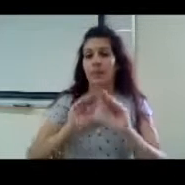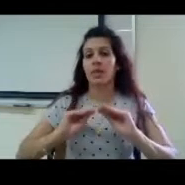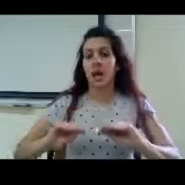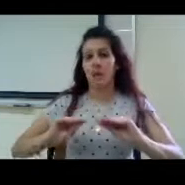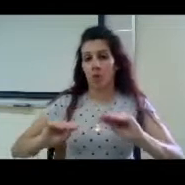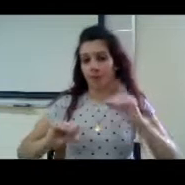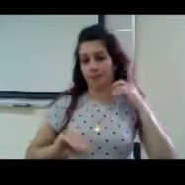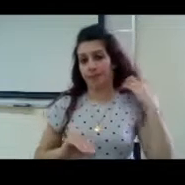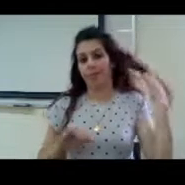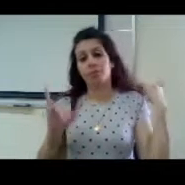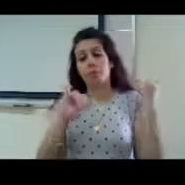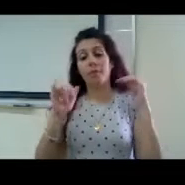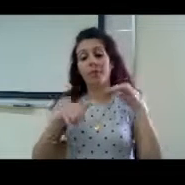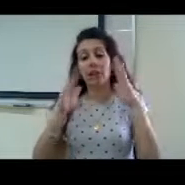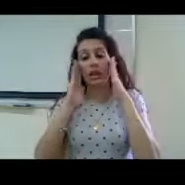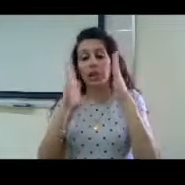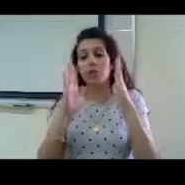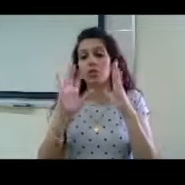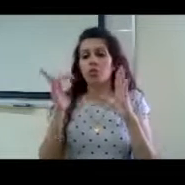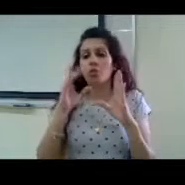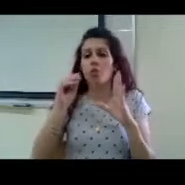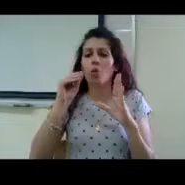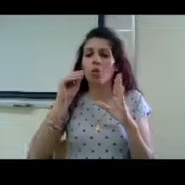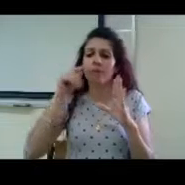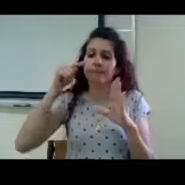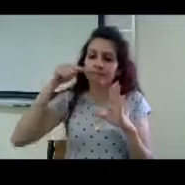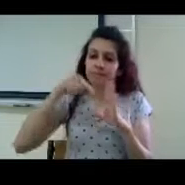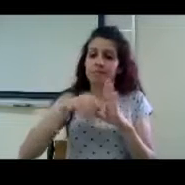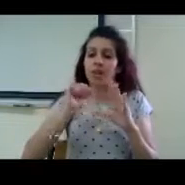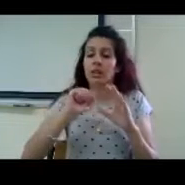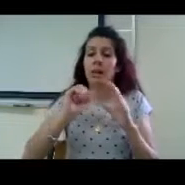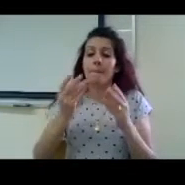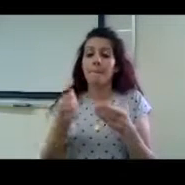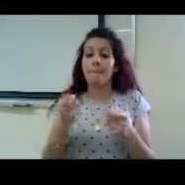the platform and you'll hear from Xena in a bit what's been done in Jordan and